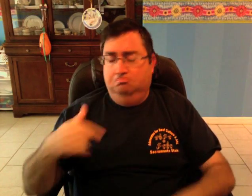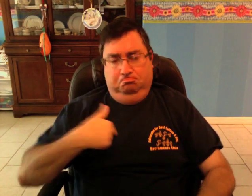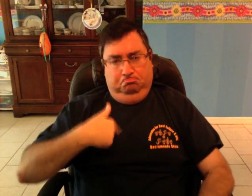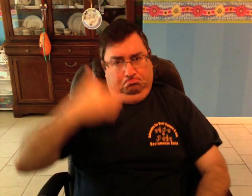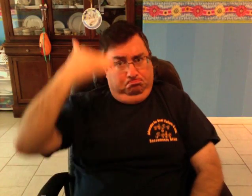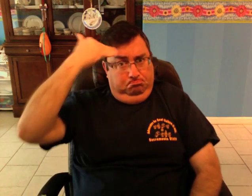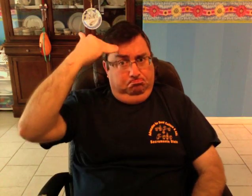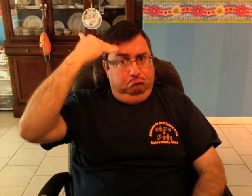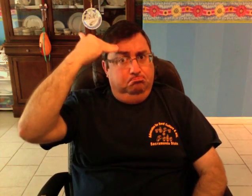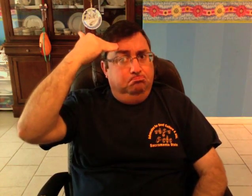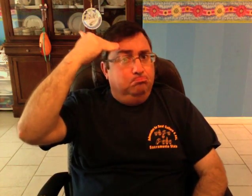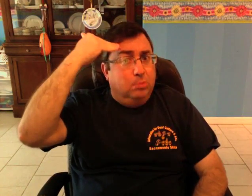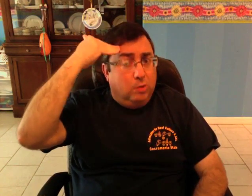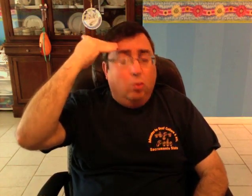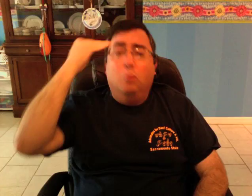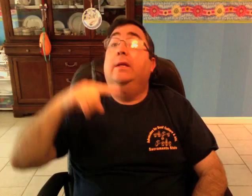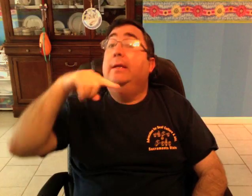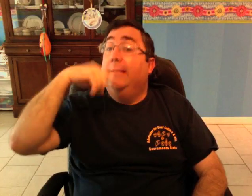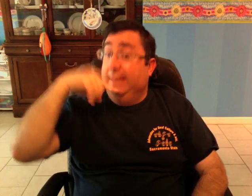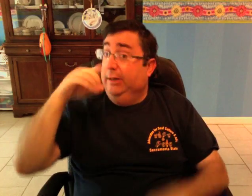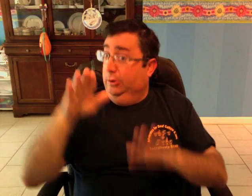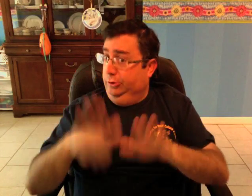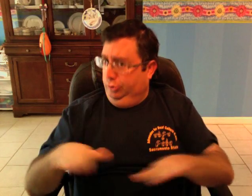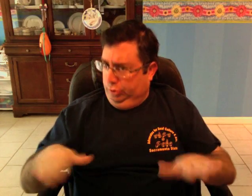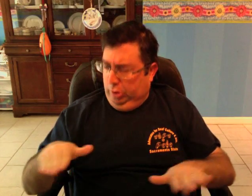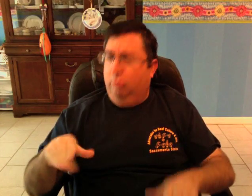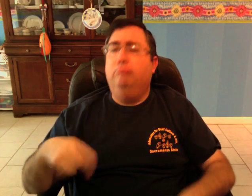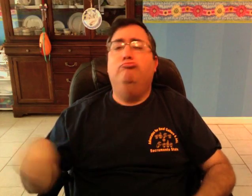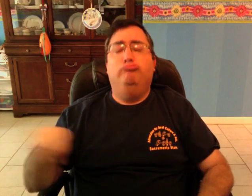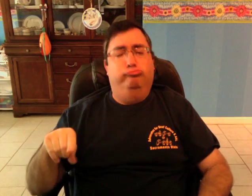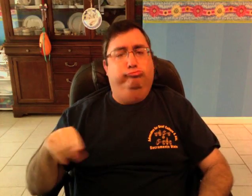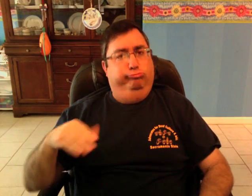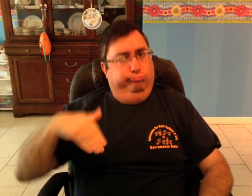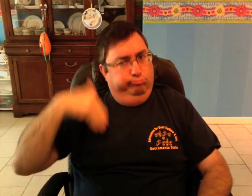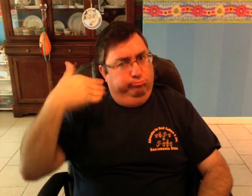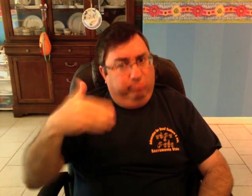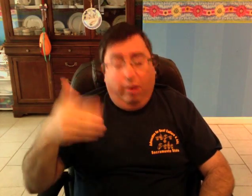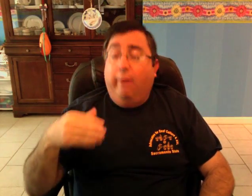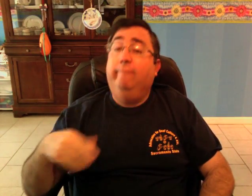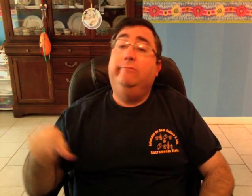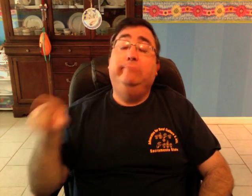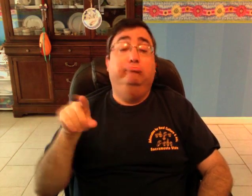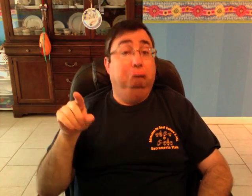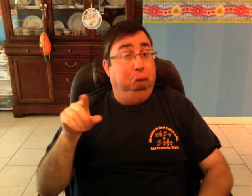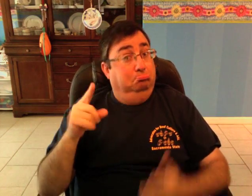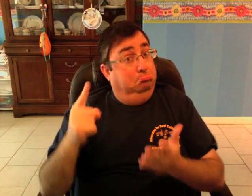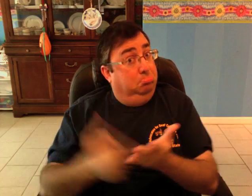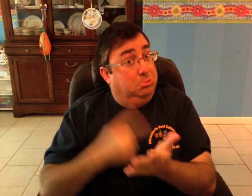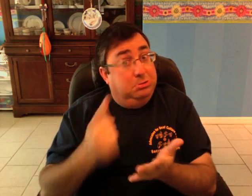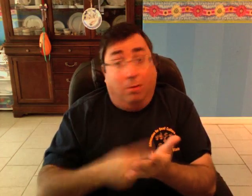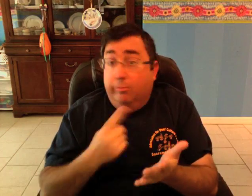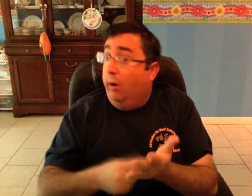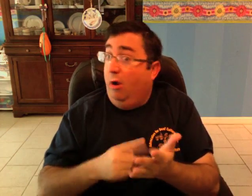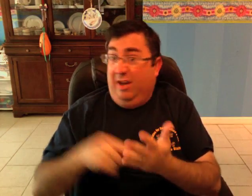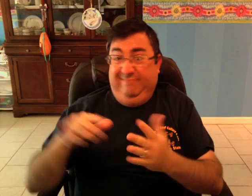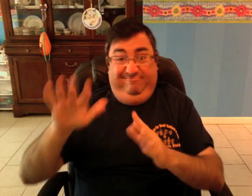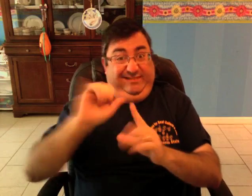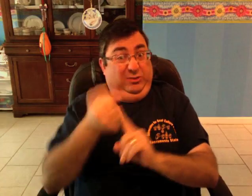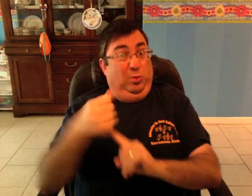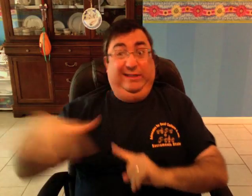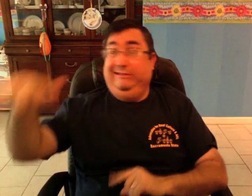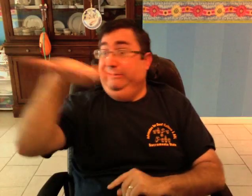I know that Hearing children will sometimes, in certain situations,